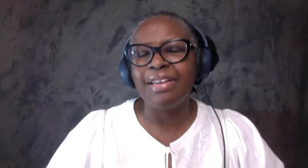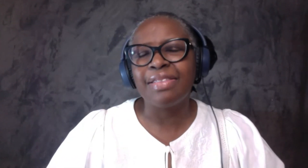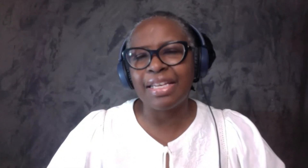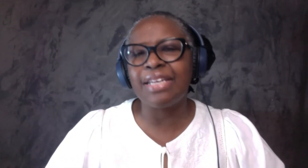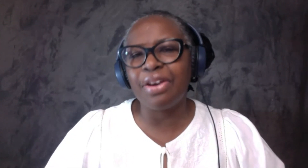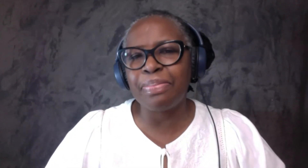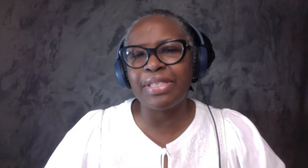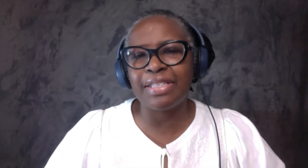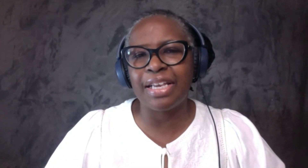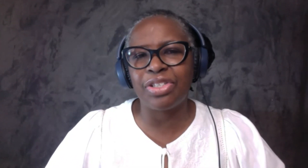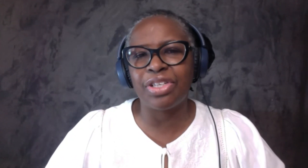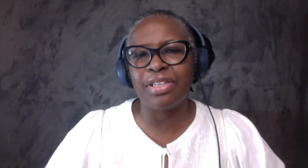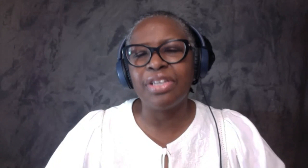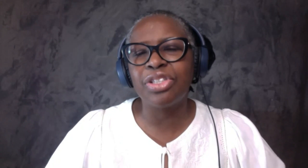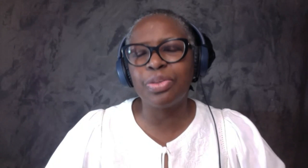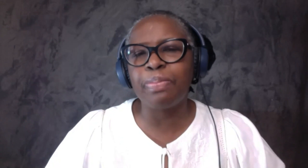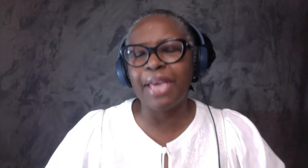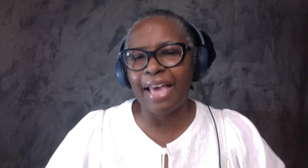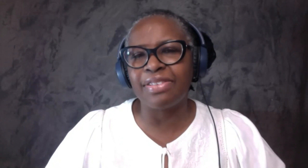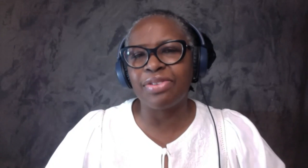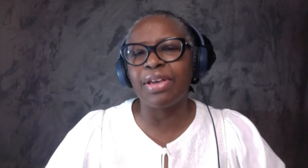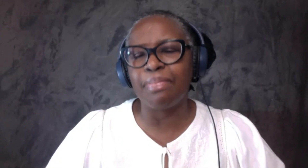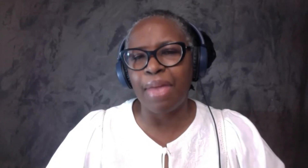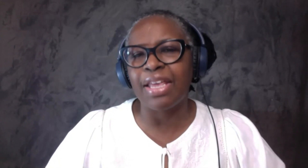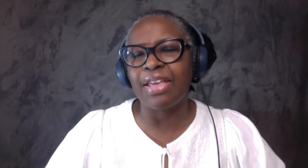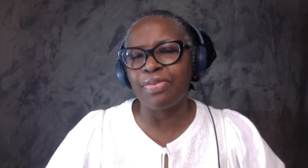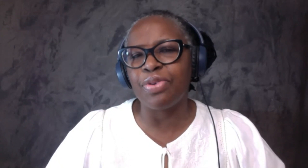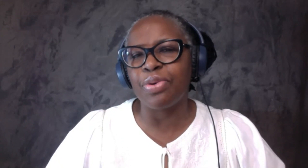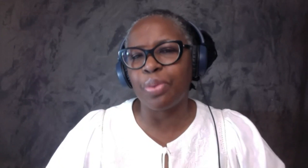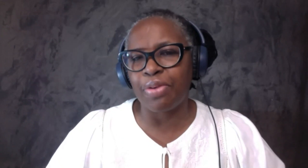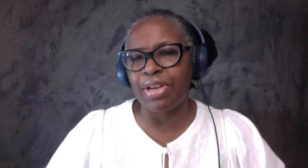that in her presentation, she will be answering many of your queries.